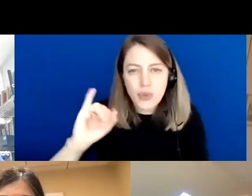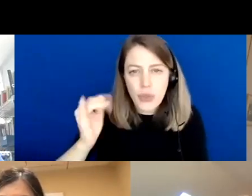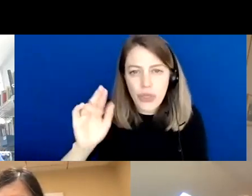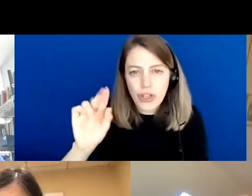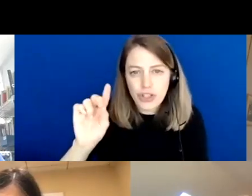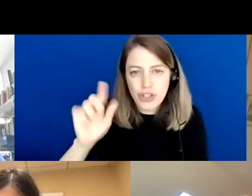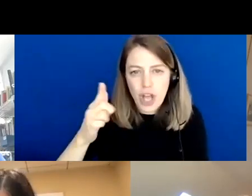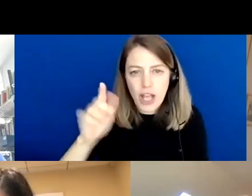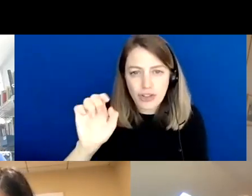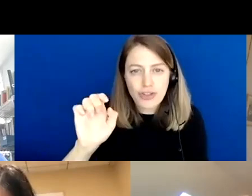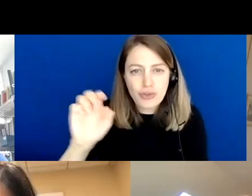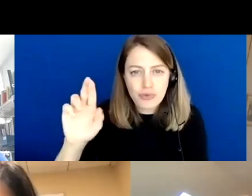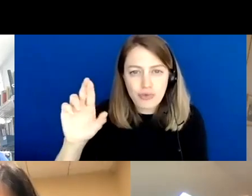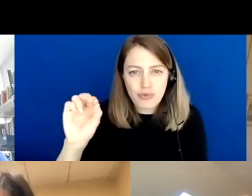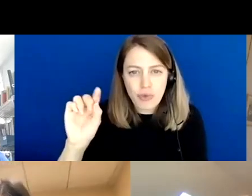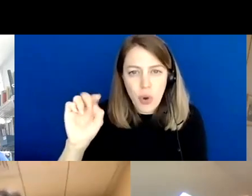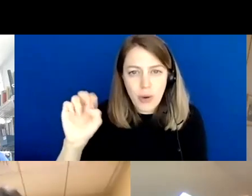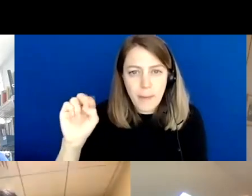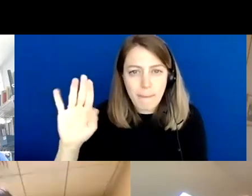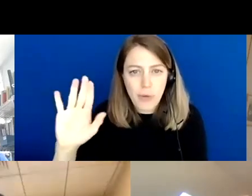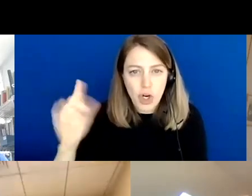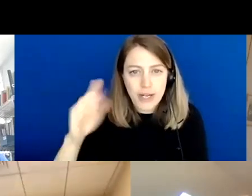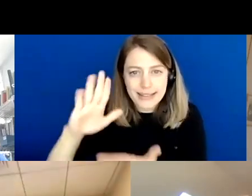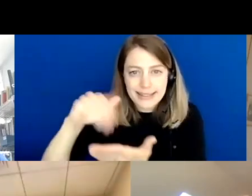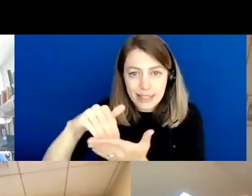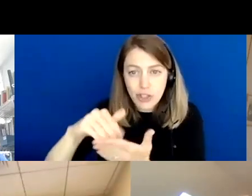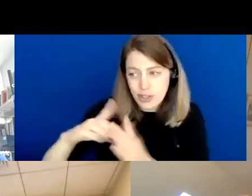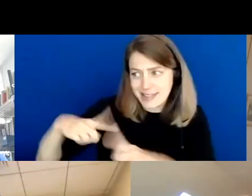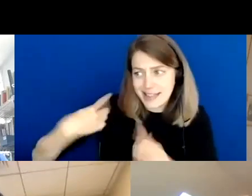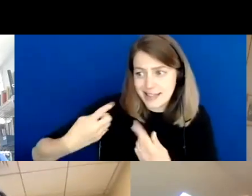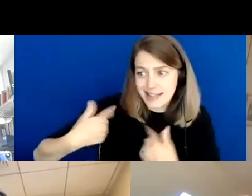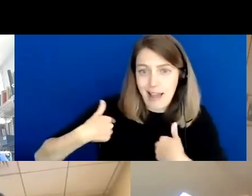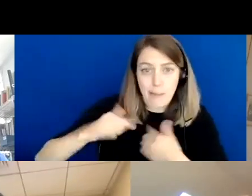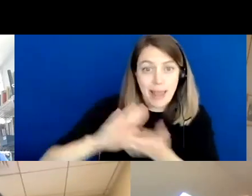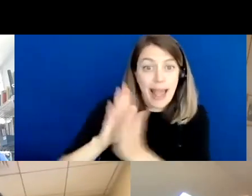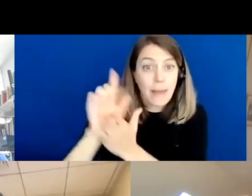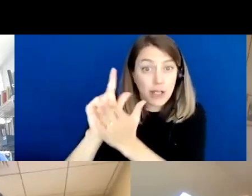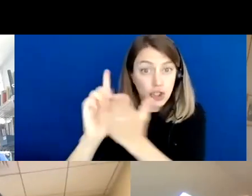an attorney practicing in the Commonwealth in 1999.